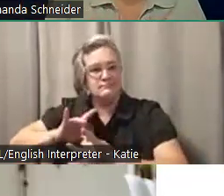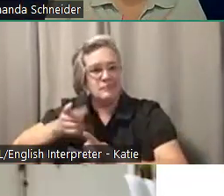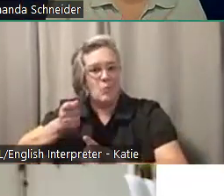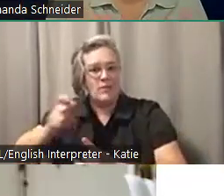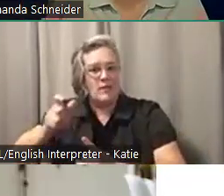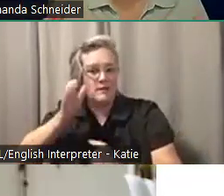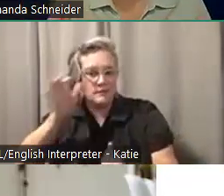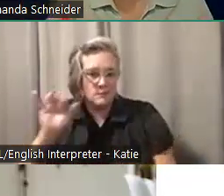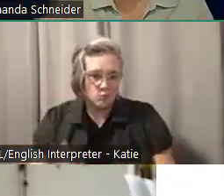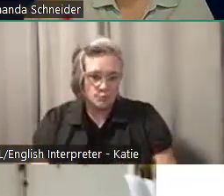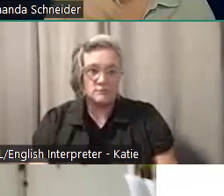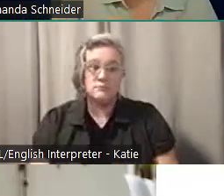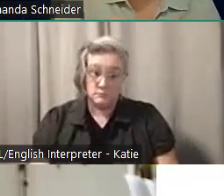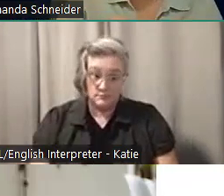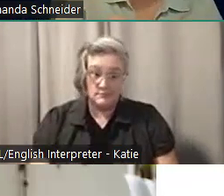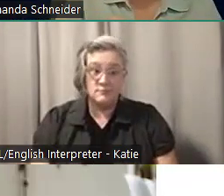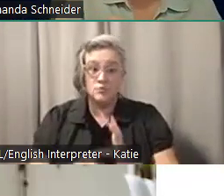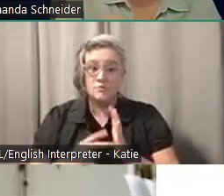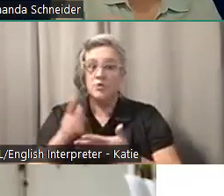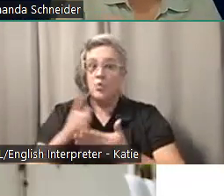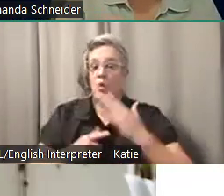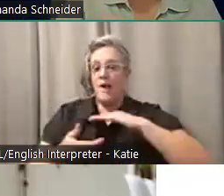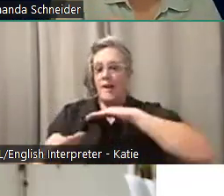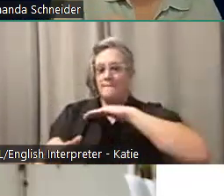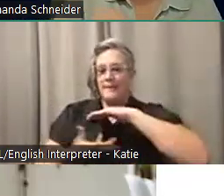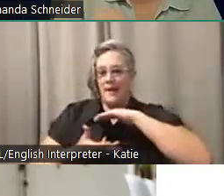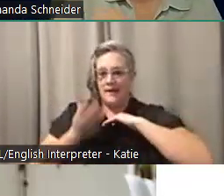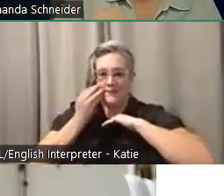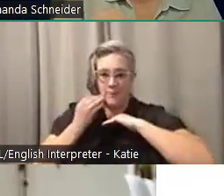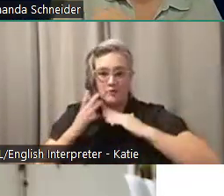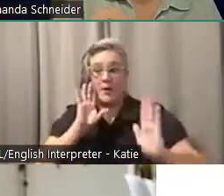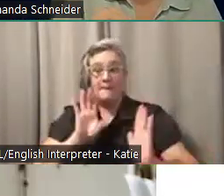And part of that is making what's implied, maybe by a picture, um,